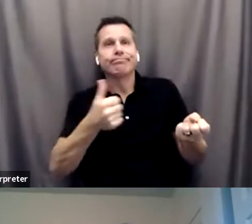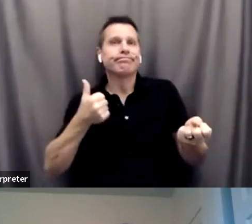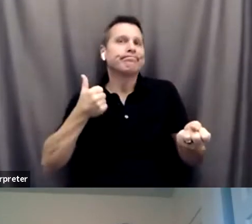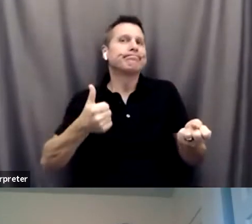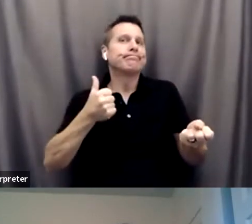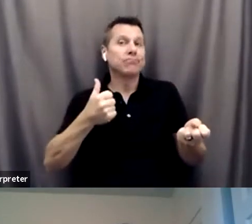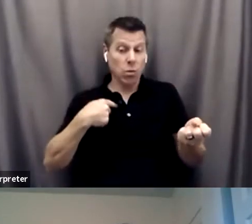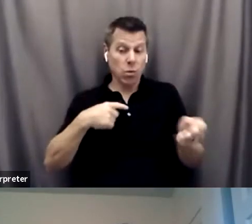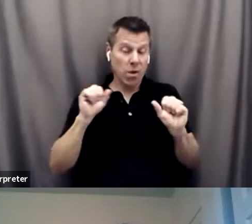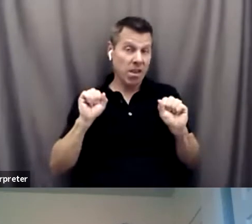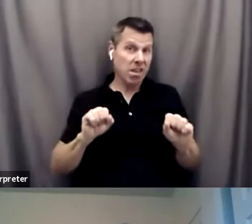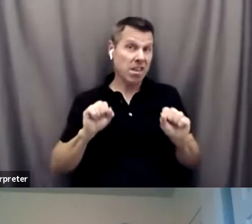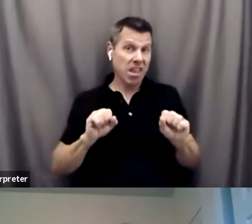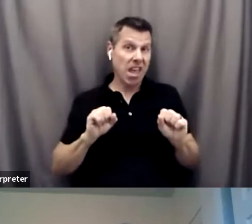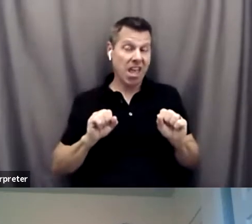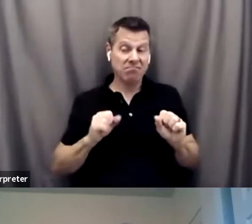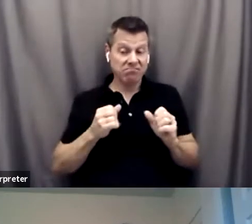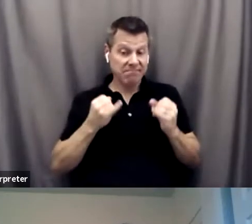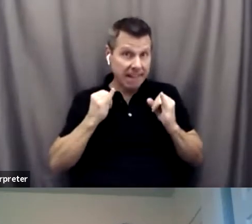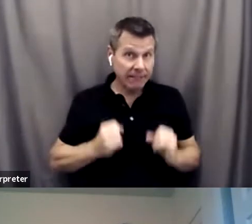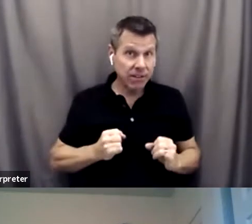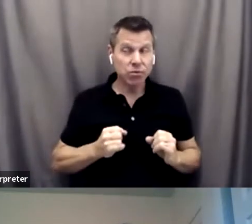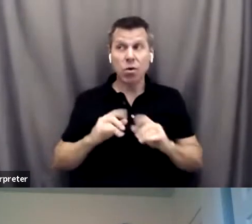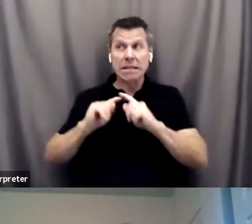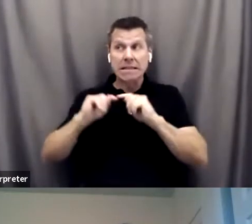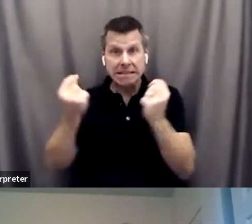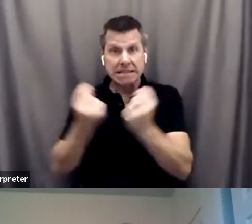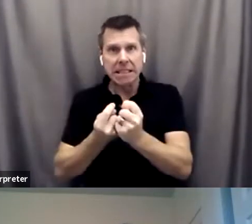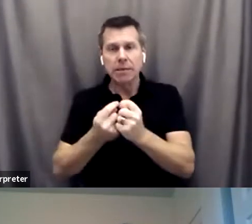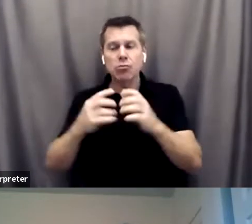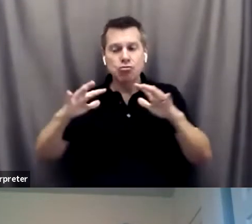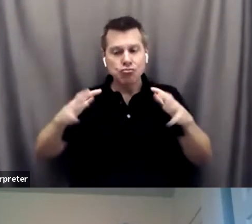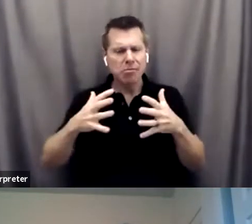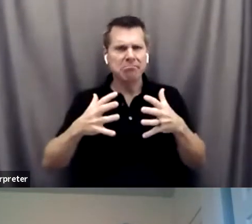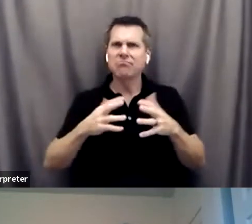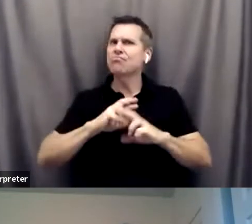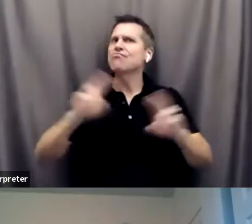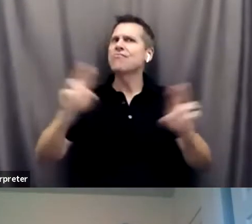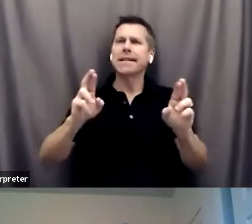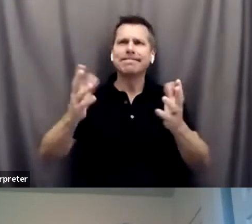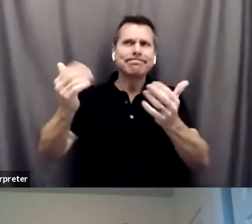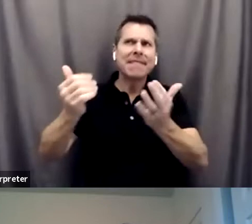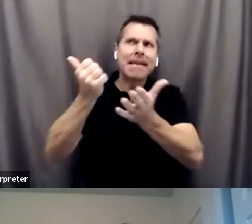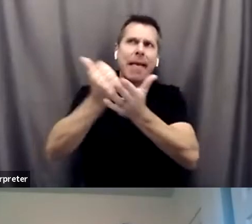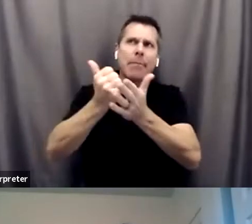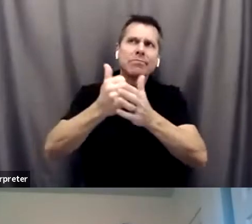be that, that person or that group to to help them. We're, we're we're up for the challenge. So help us out recruiting, and you